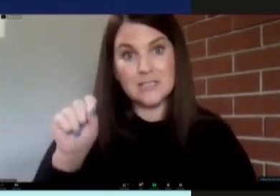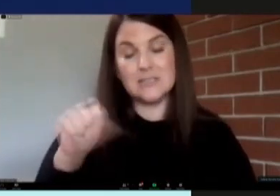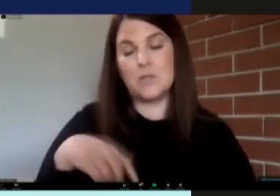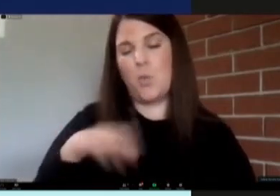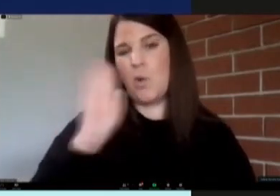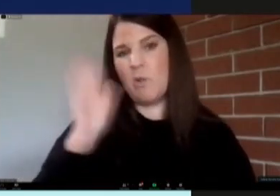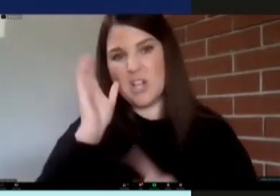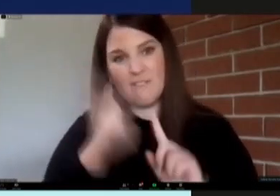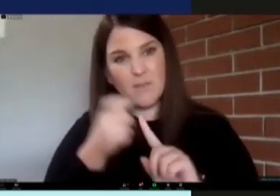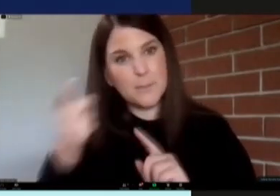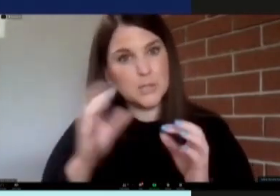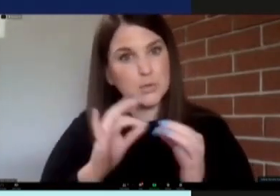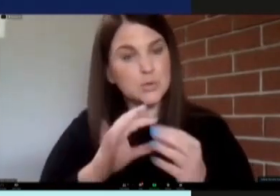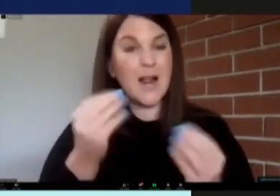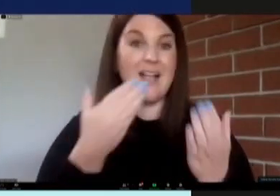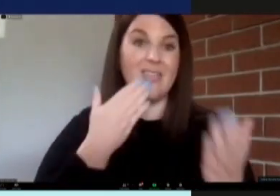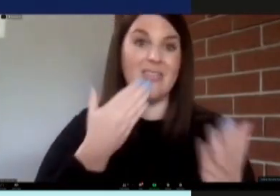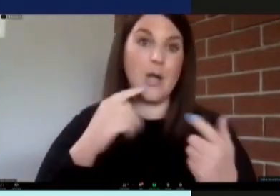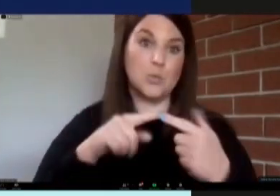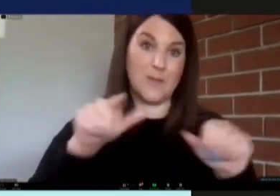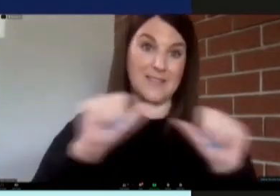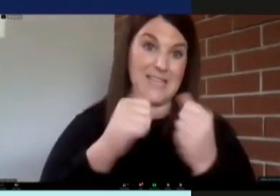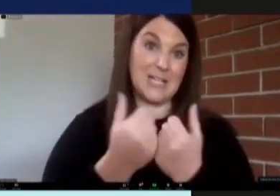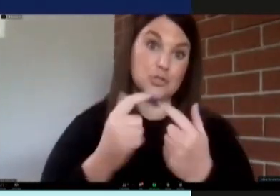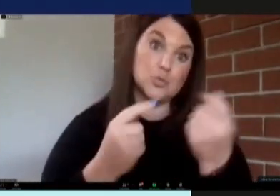Thank you so much to the agency for support of the task force and this work.